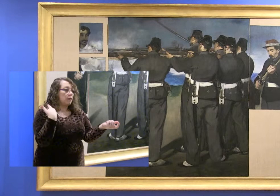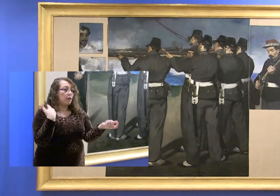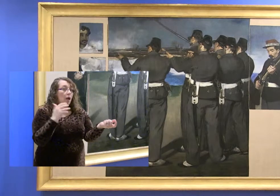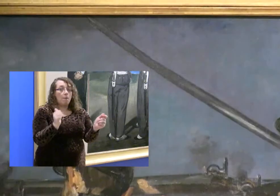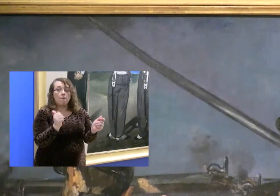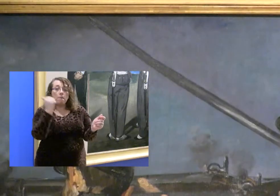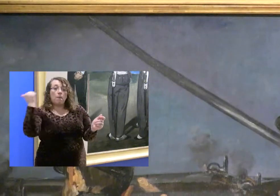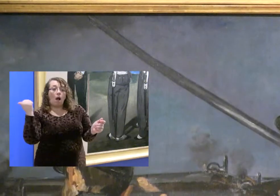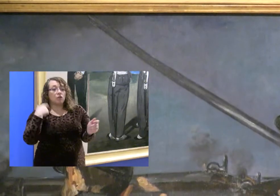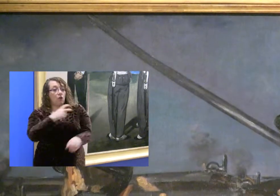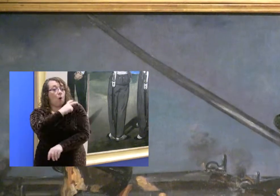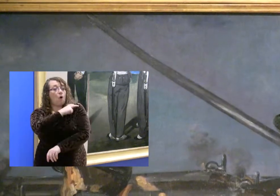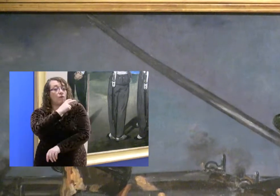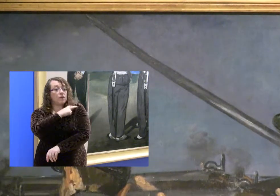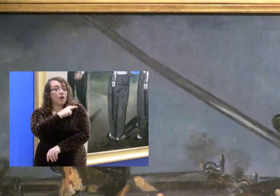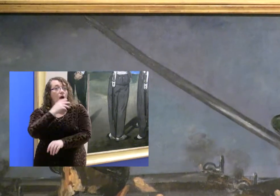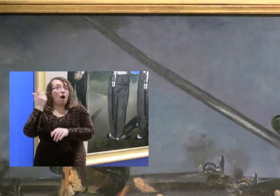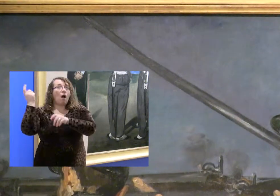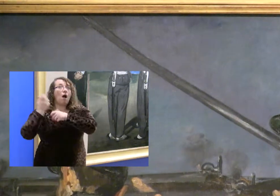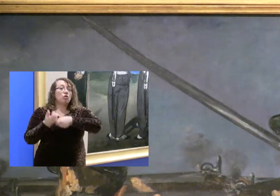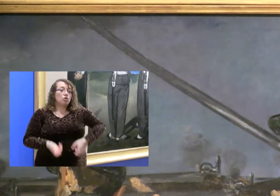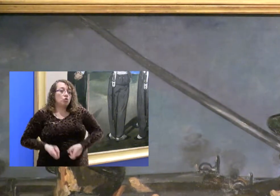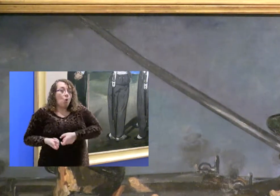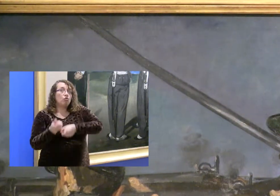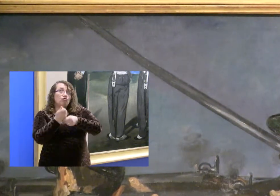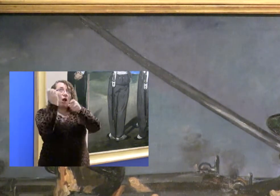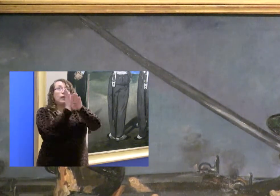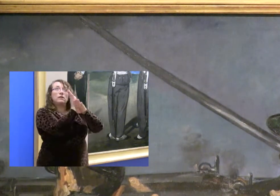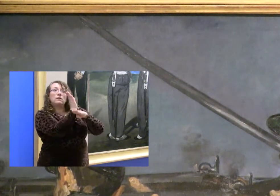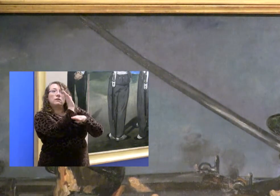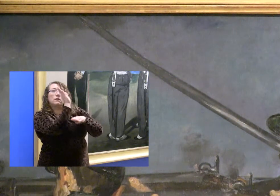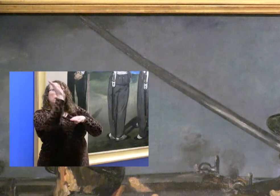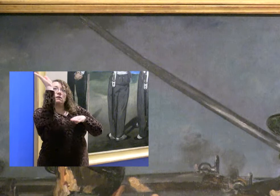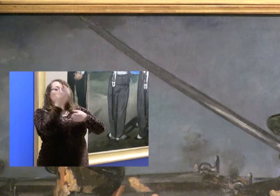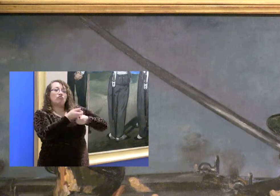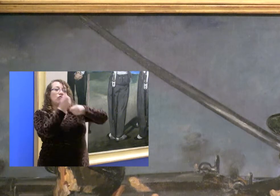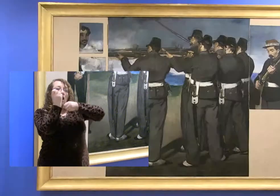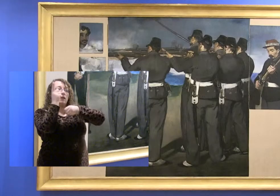We can just see the raised sword at the back in the centre,